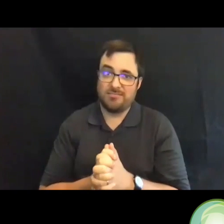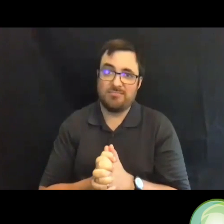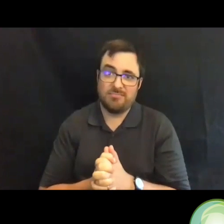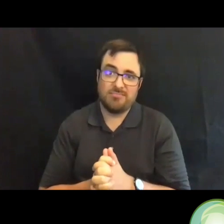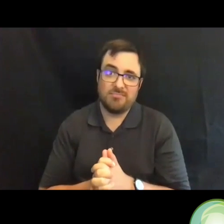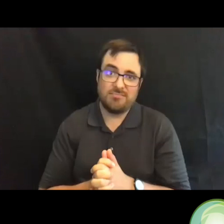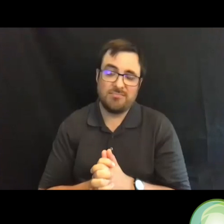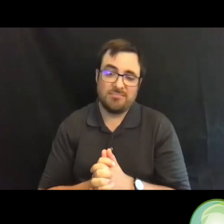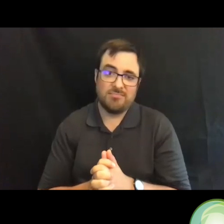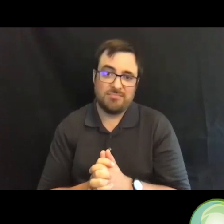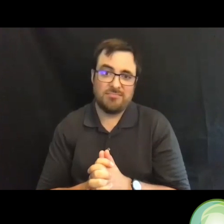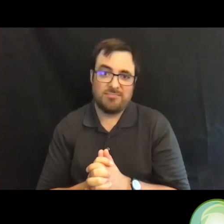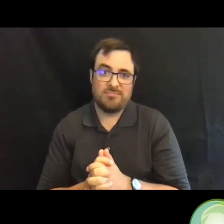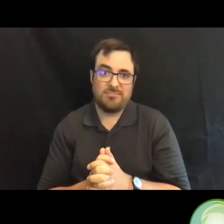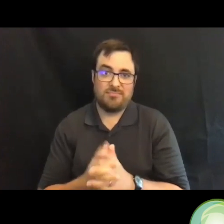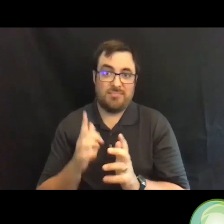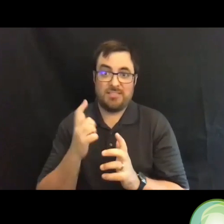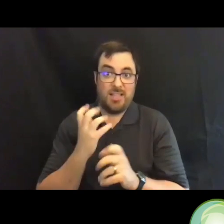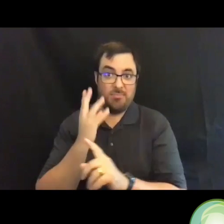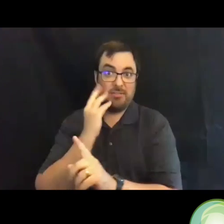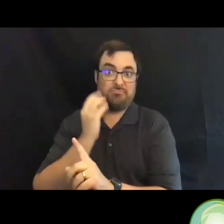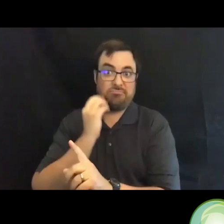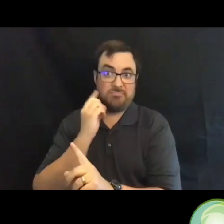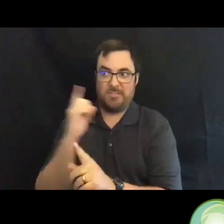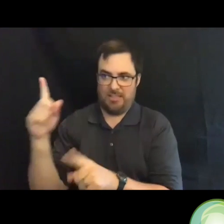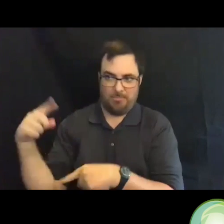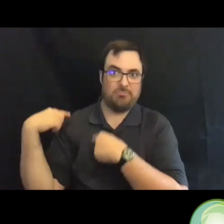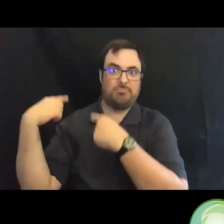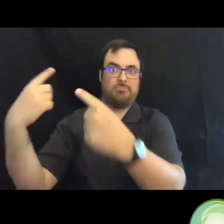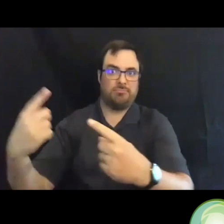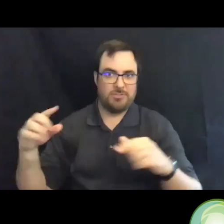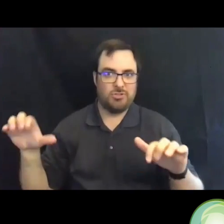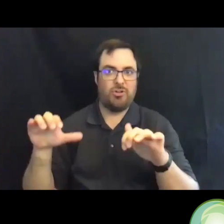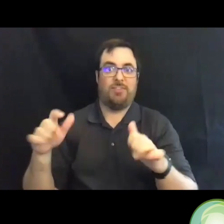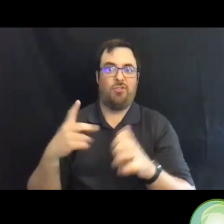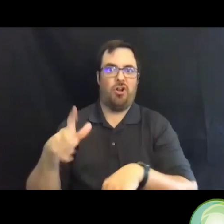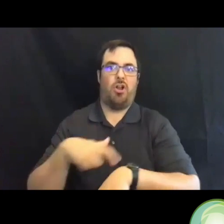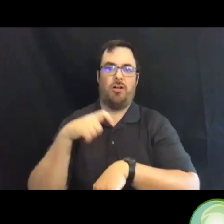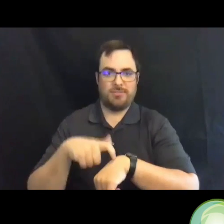since that would be they'd be really experienced and they've been doing it for some time. So we're kind of trying to reinvent a